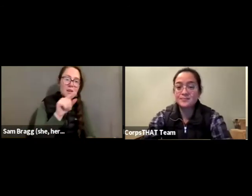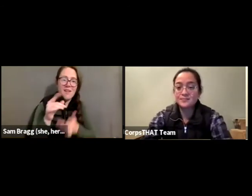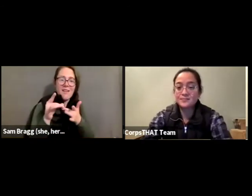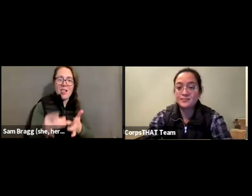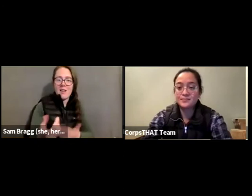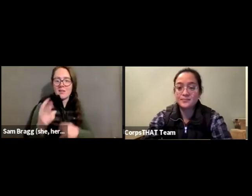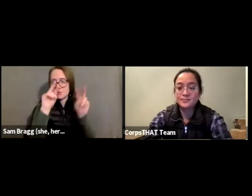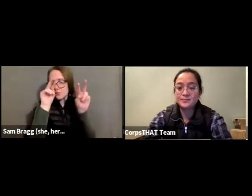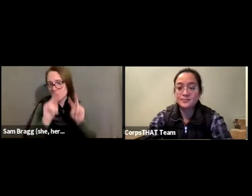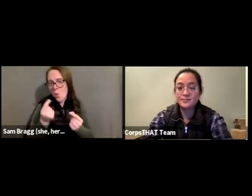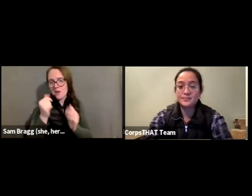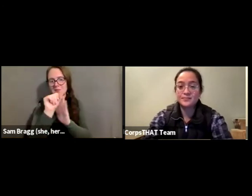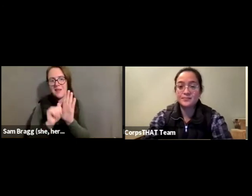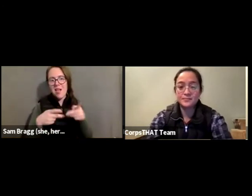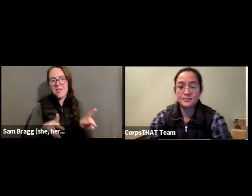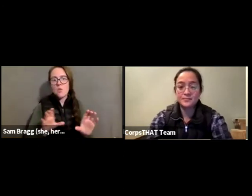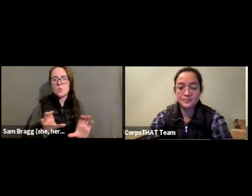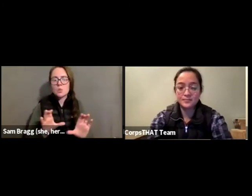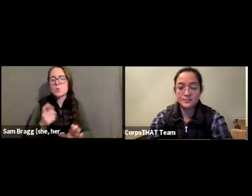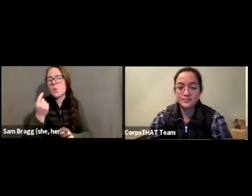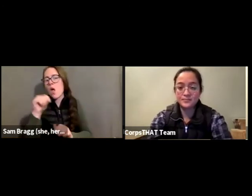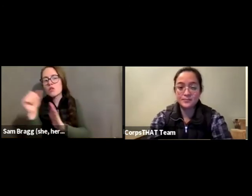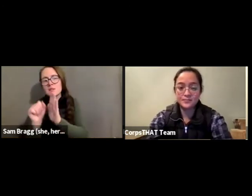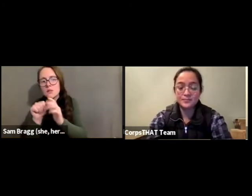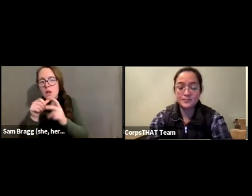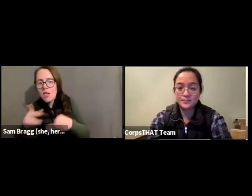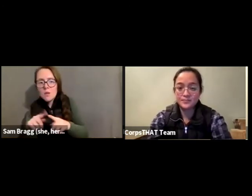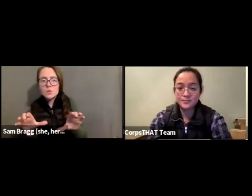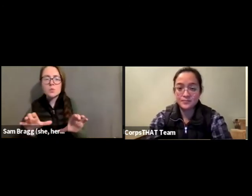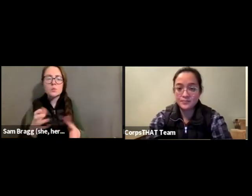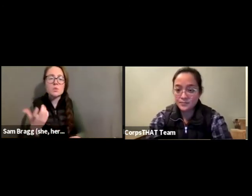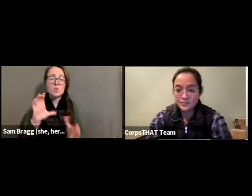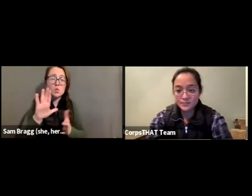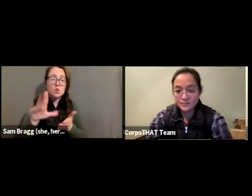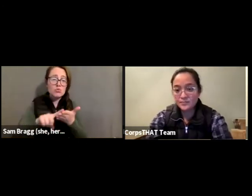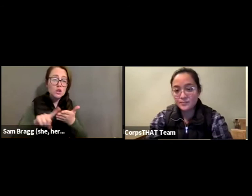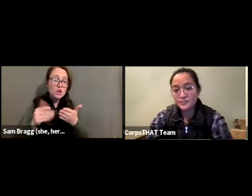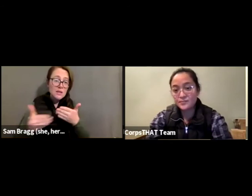and looking ahead to what the state will be allowing you to do um